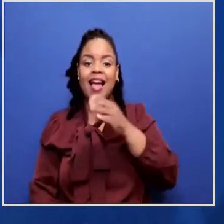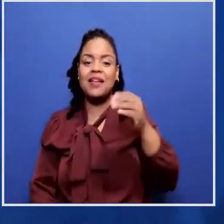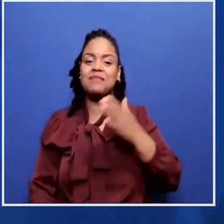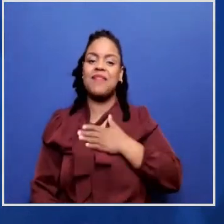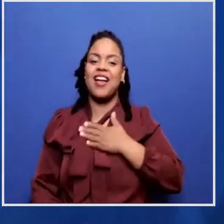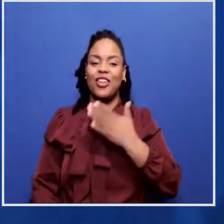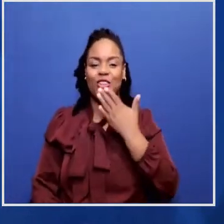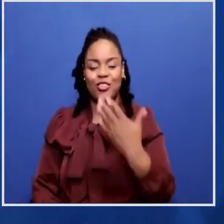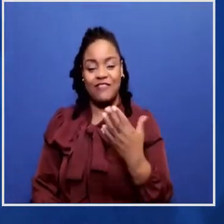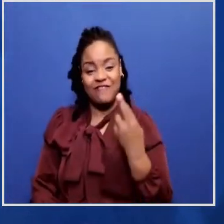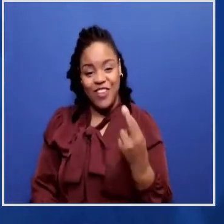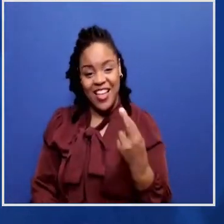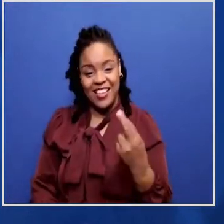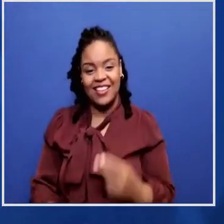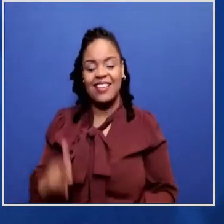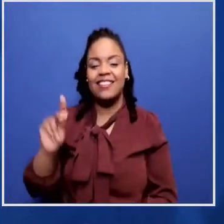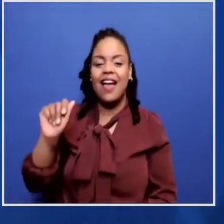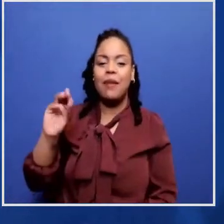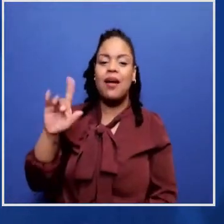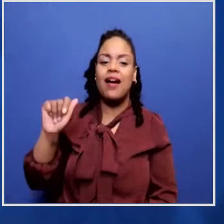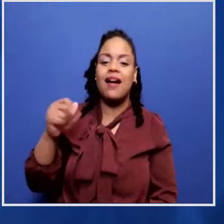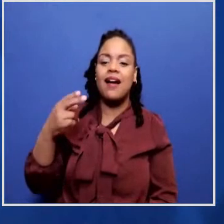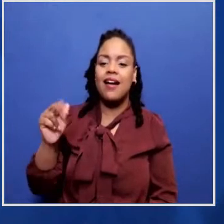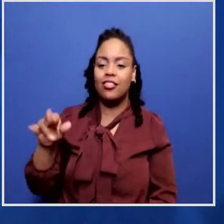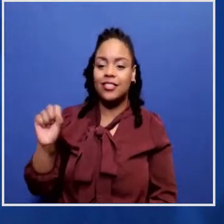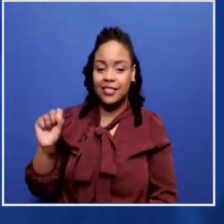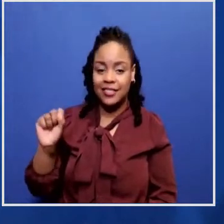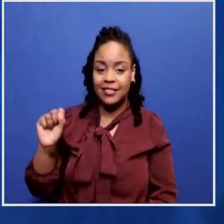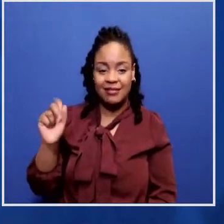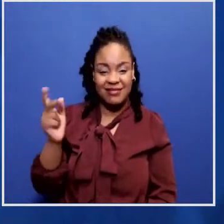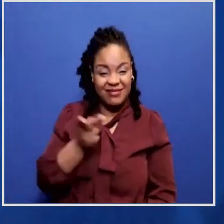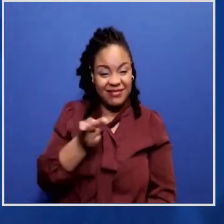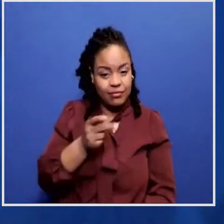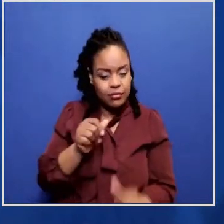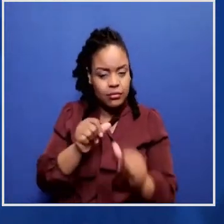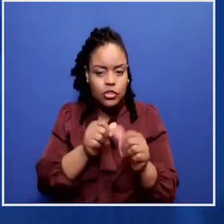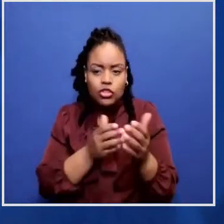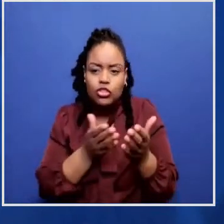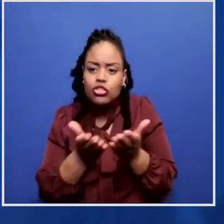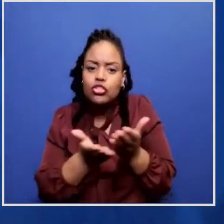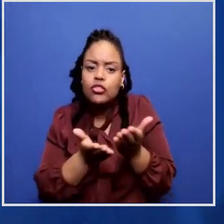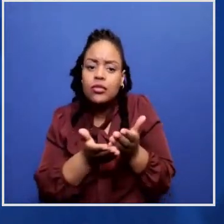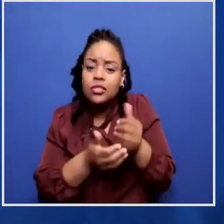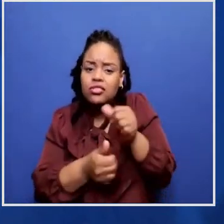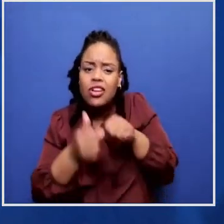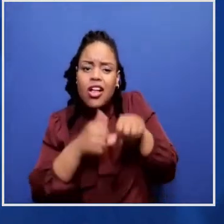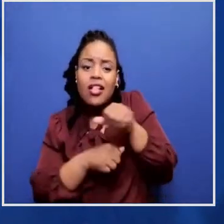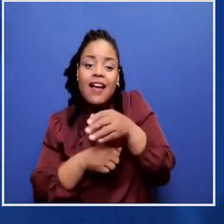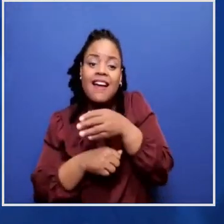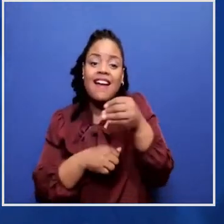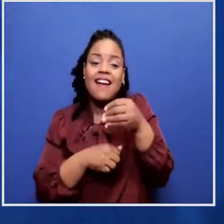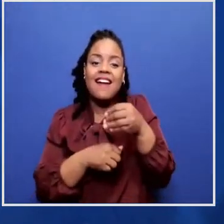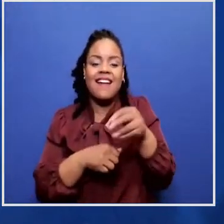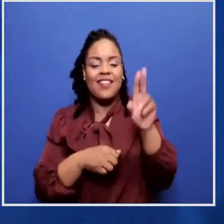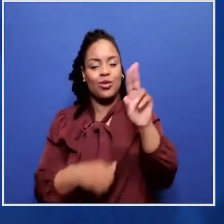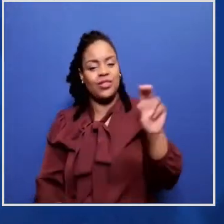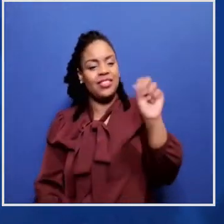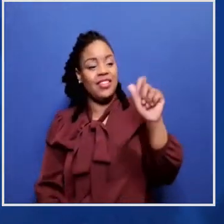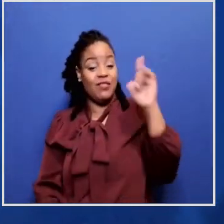COME TOGETHER AND HE'D DR. KING WERE. WE WERE FRESHMEN IN THE SENATE